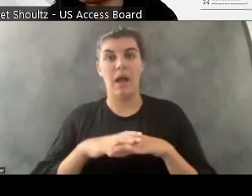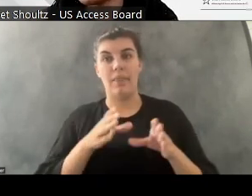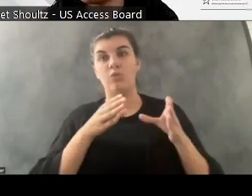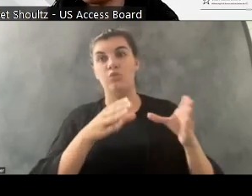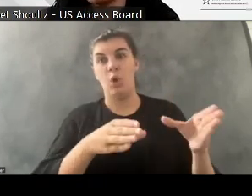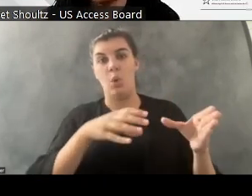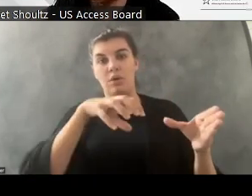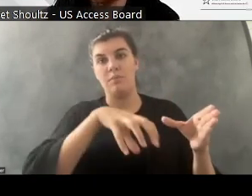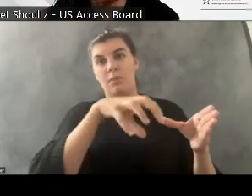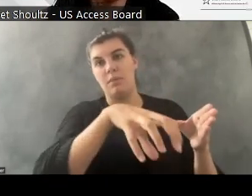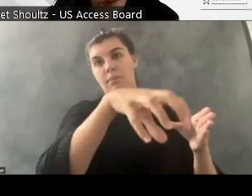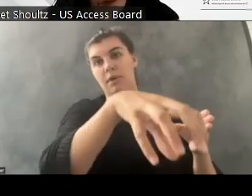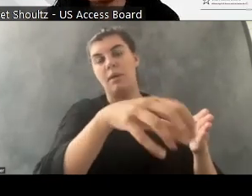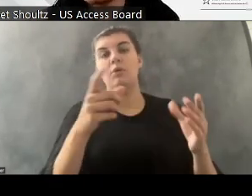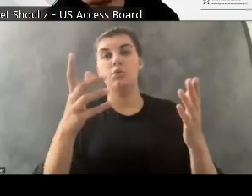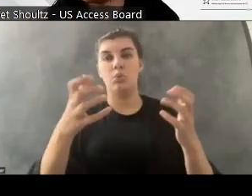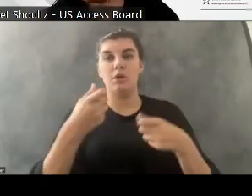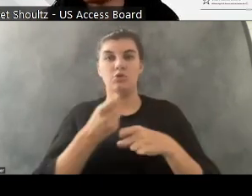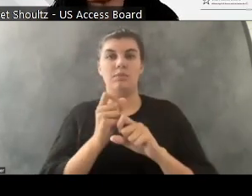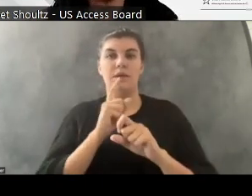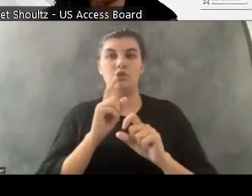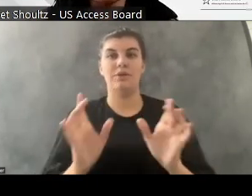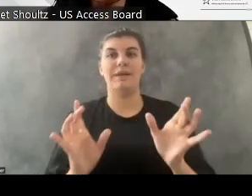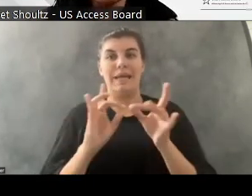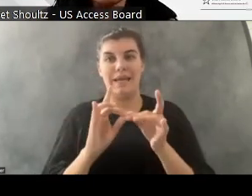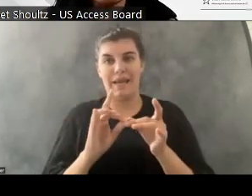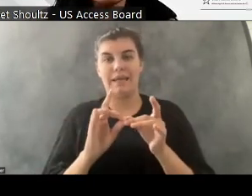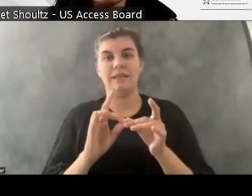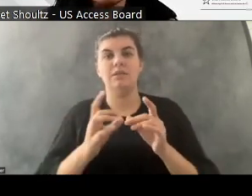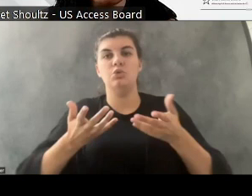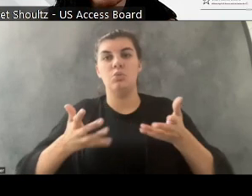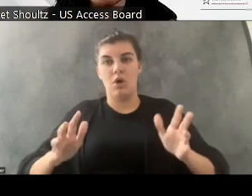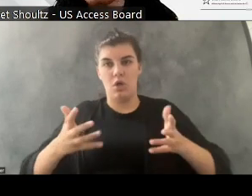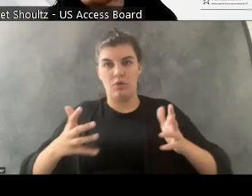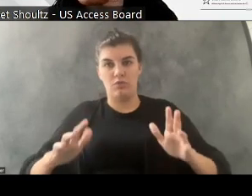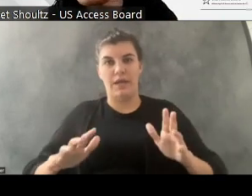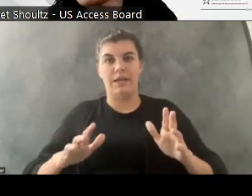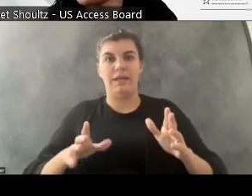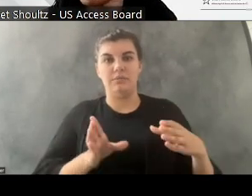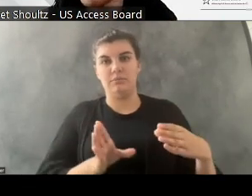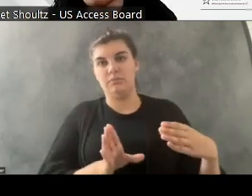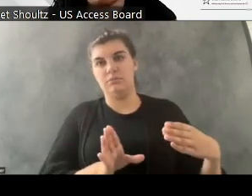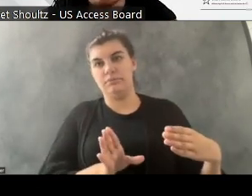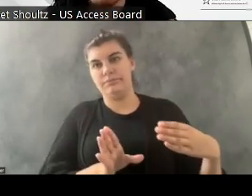roadway, you want to make sure it's connecting to existing pedestrian circulation paths.